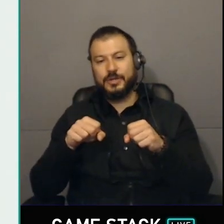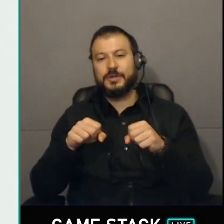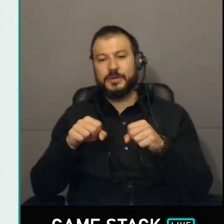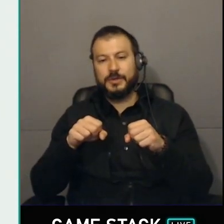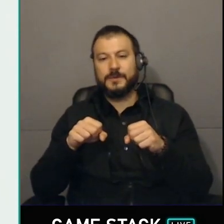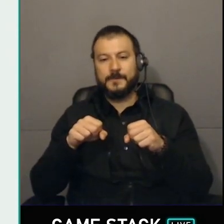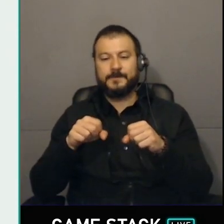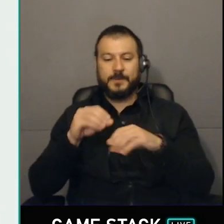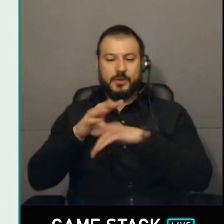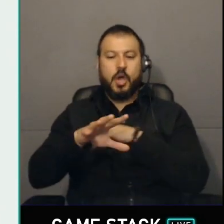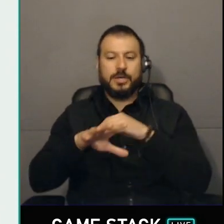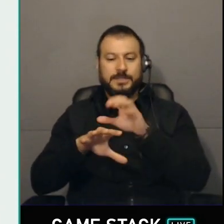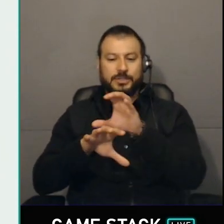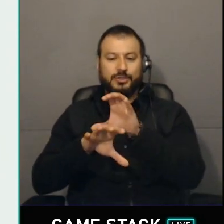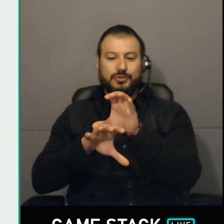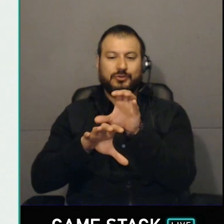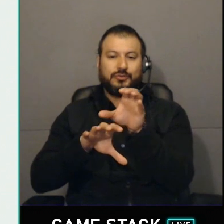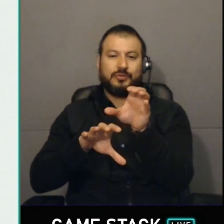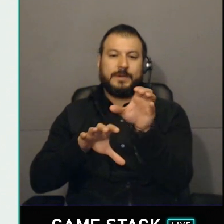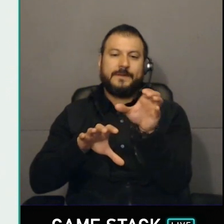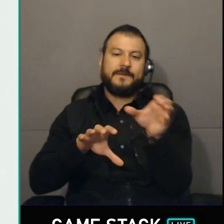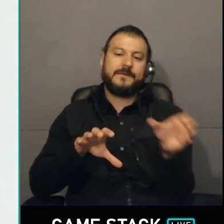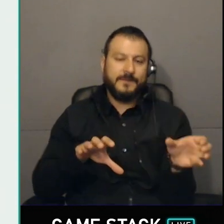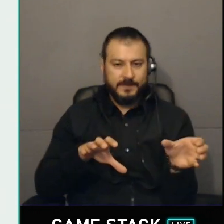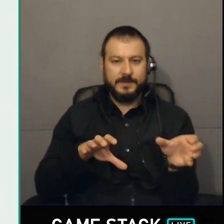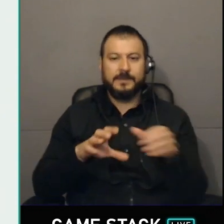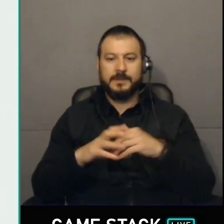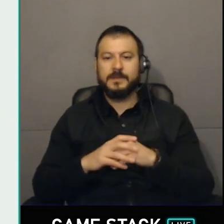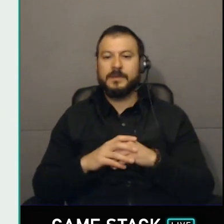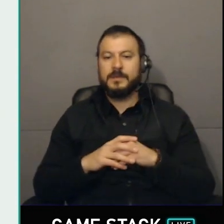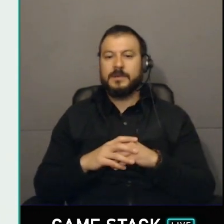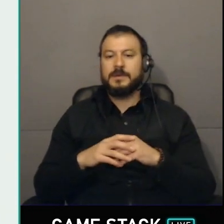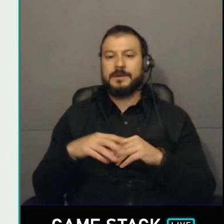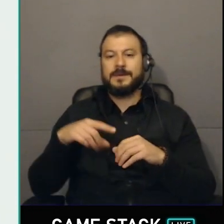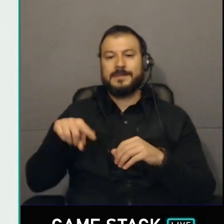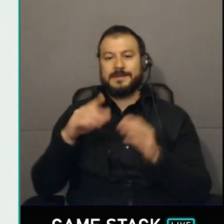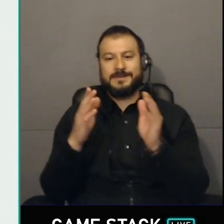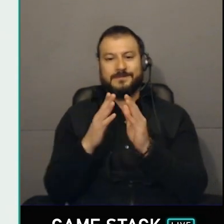So these small and these intermediate velocities can really affect